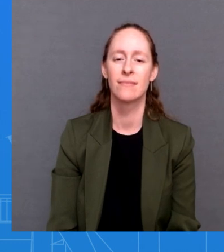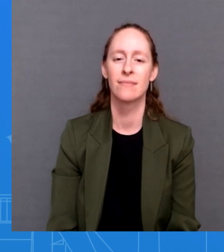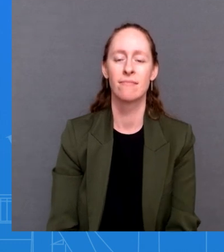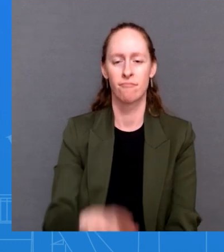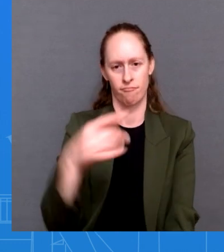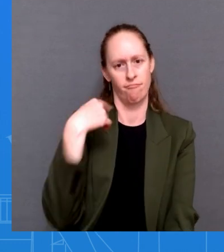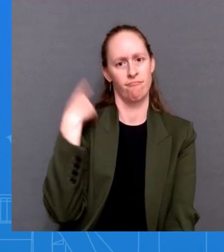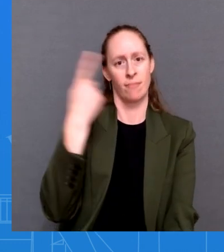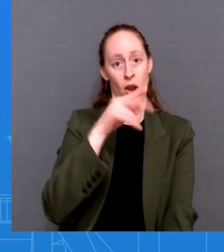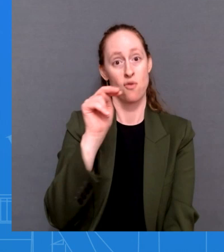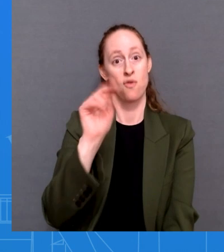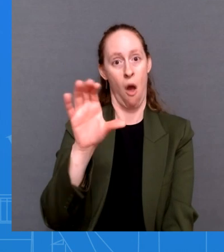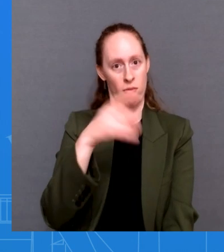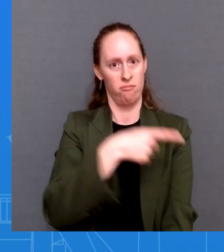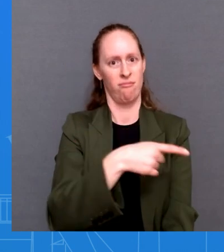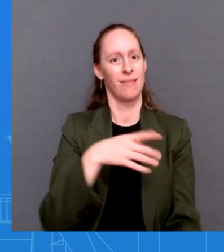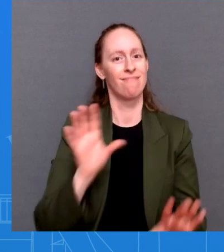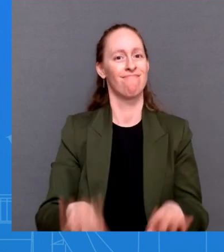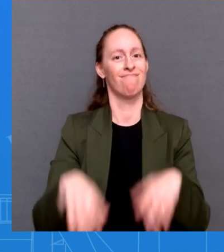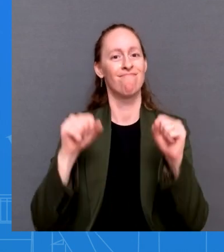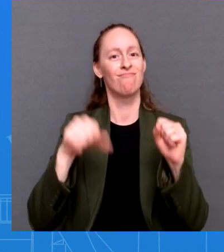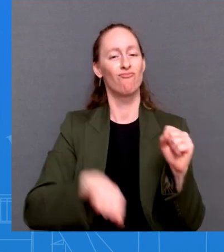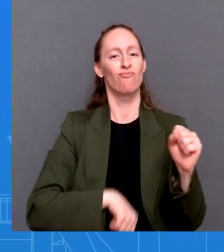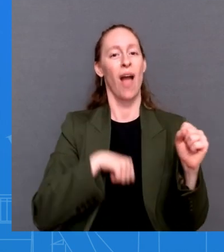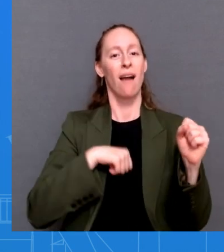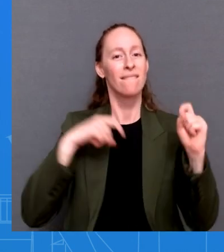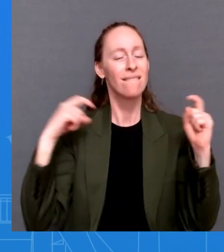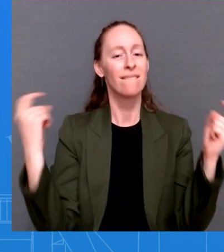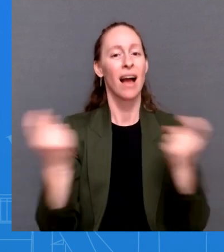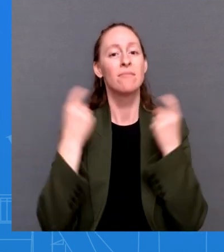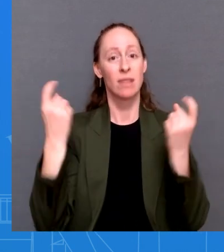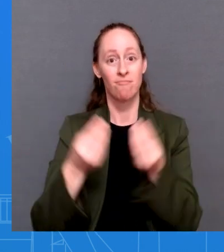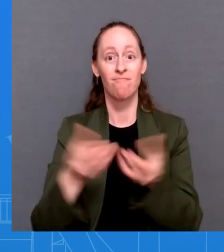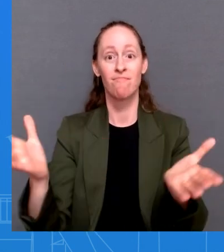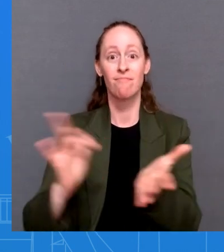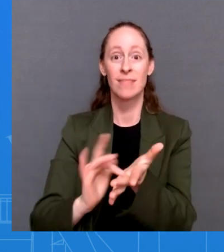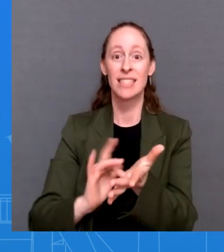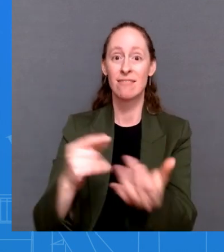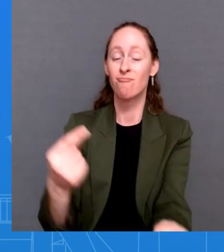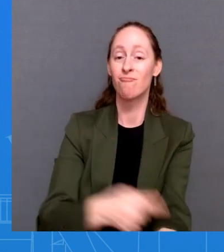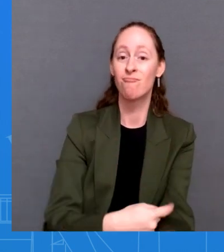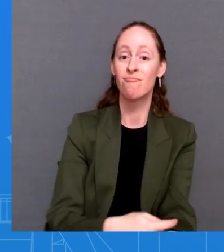About 540 doses of the 2000 doses were allocated.